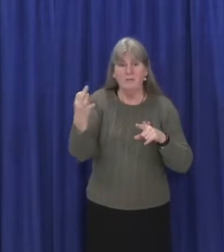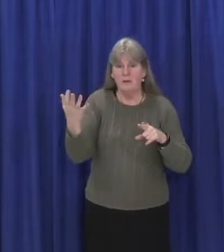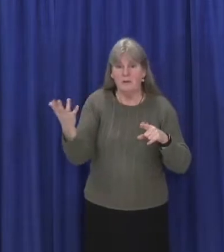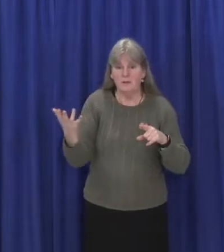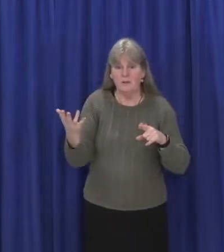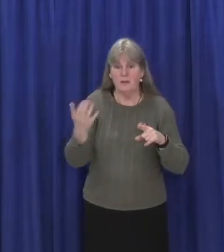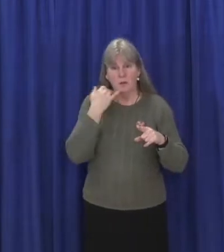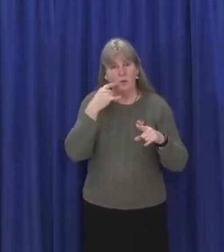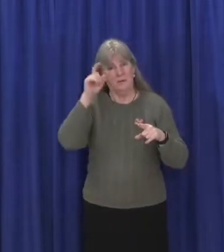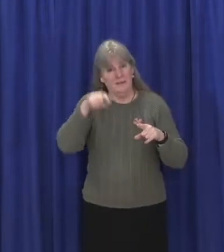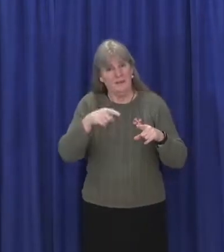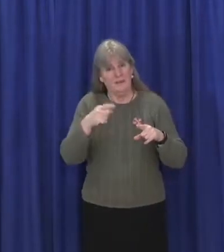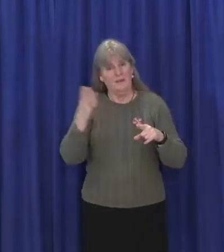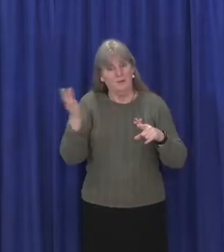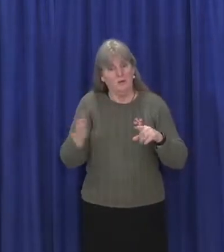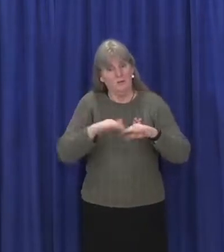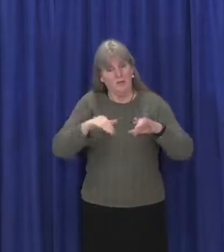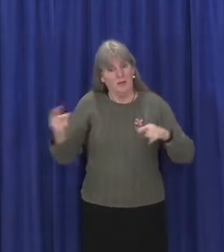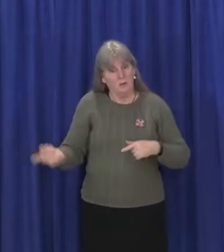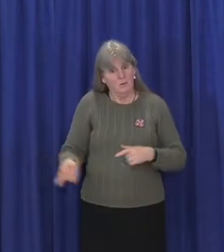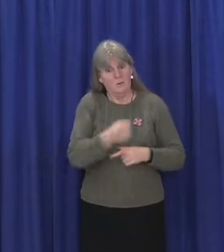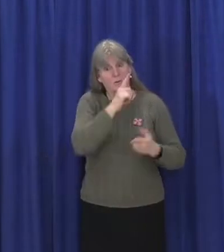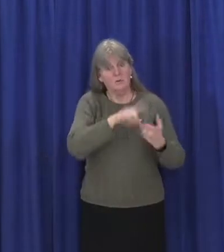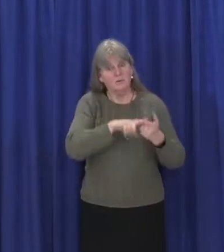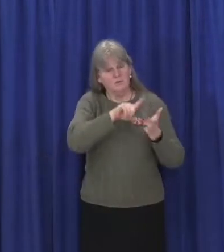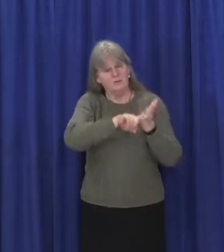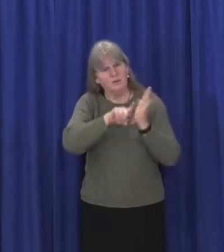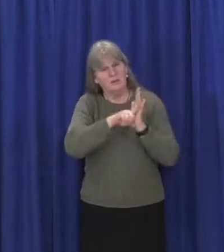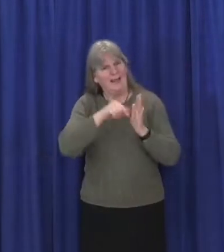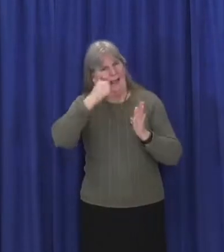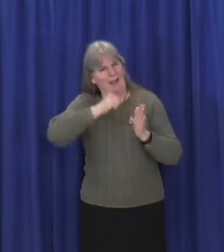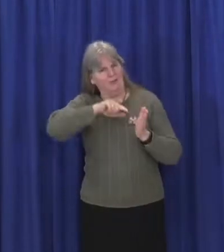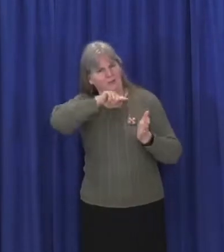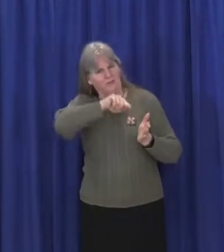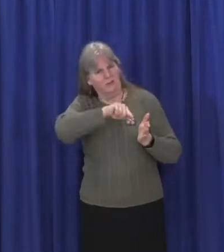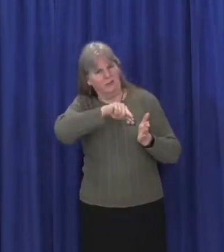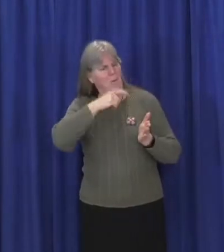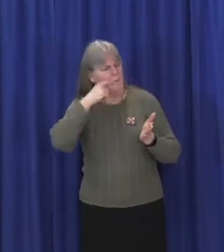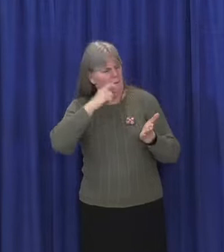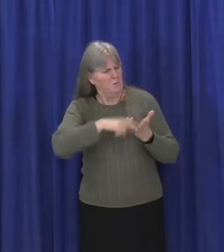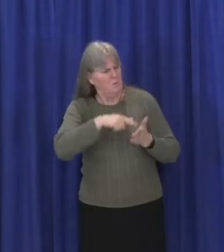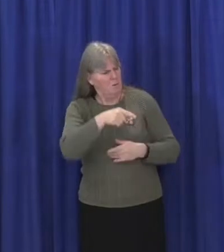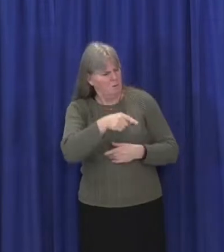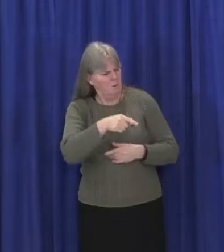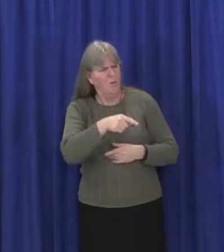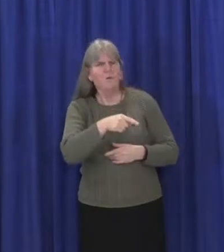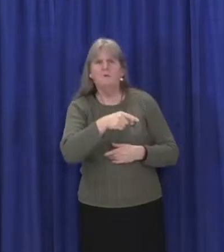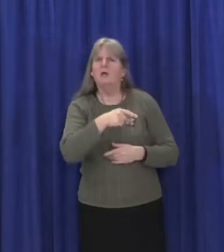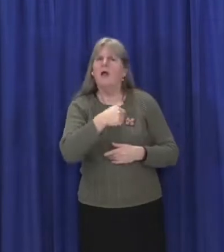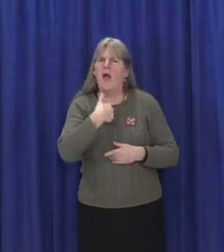need to get your-- your kid in, check that website every day and you'll start to notice that there's always new days put on